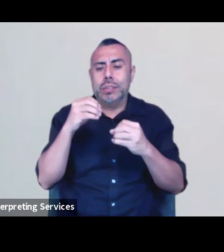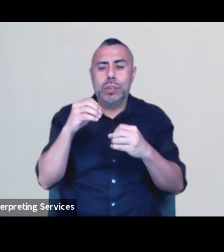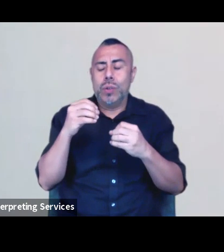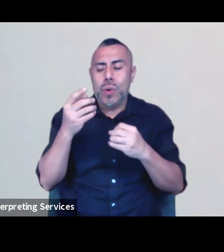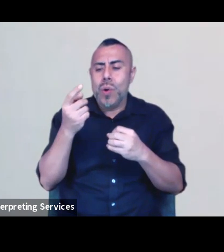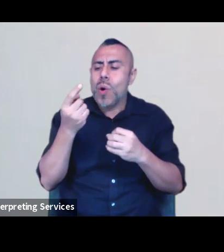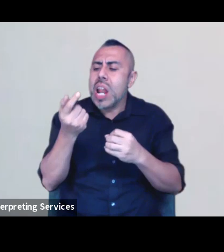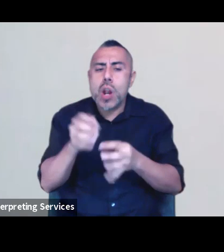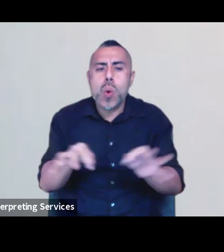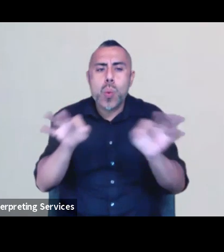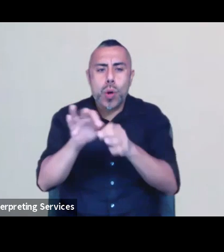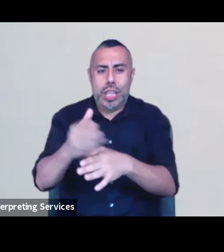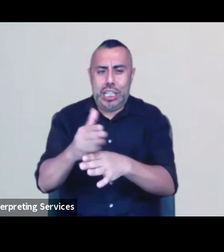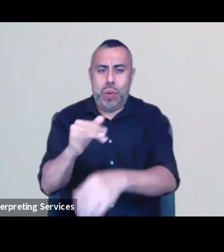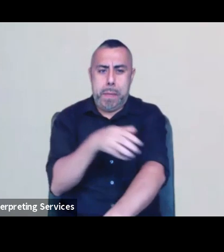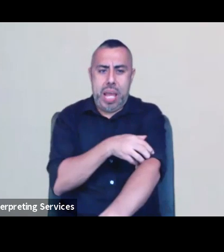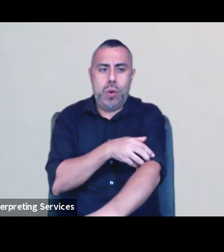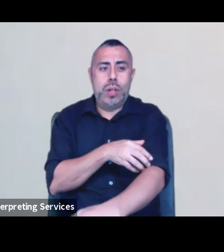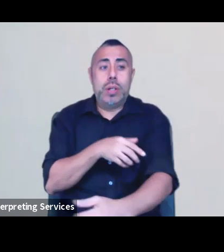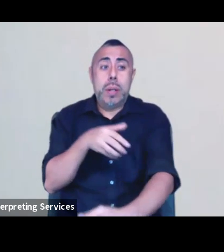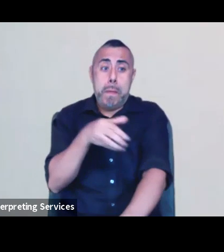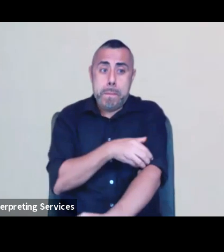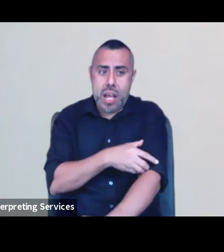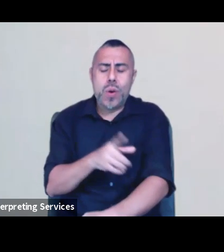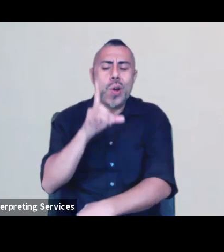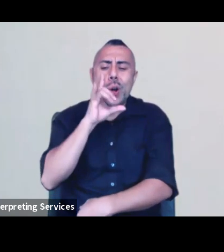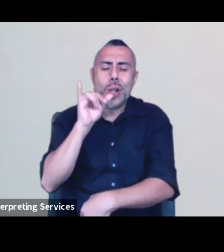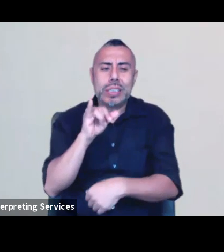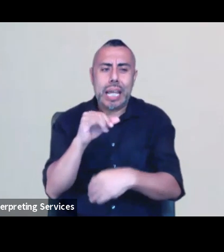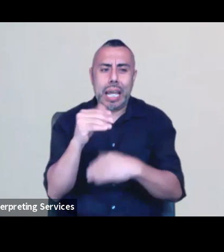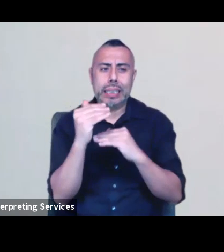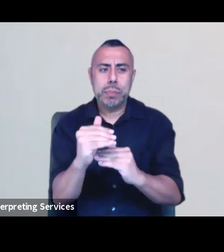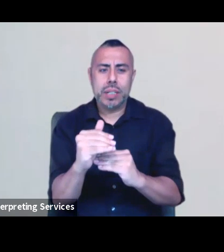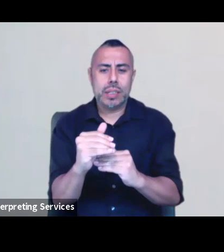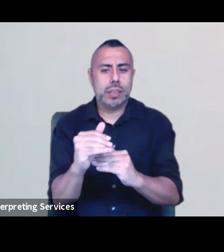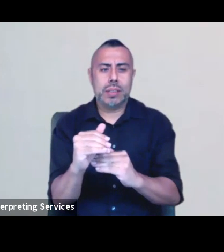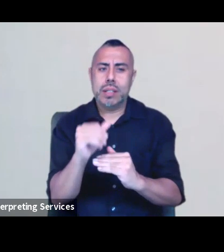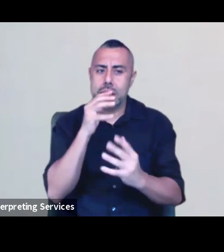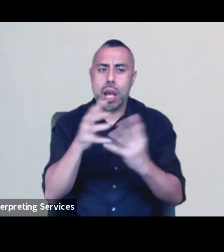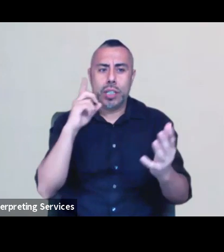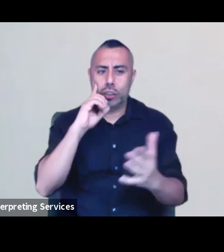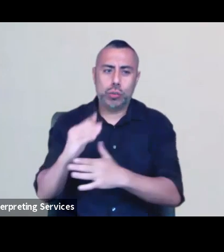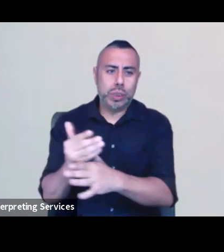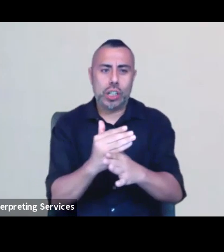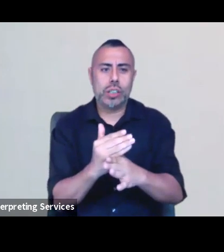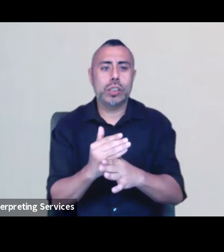Those with power assume they have the best interests of the organization at heart. And assume those wanting change